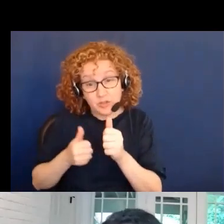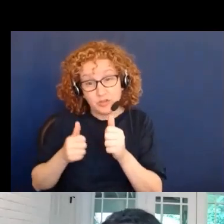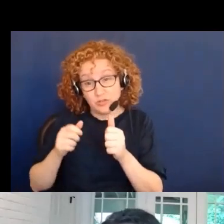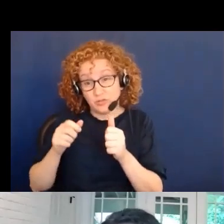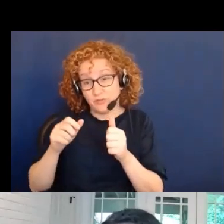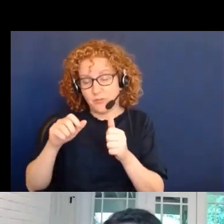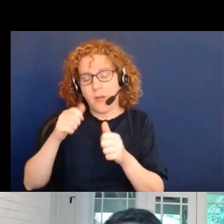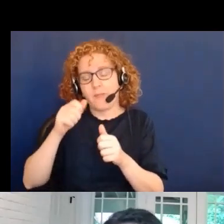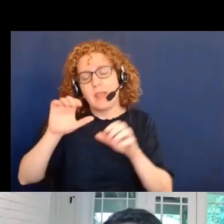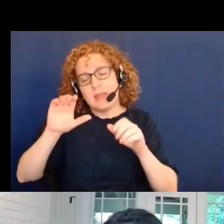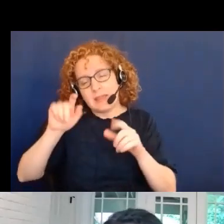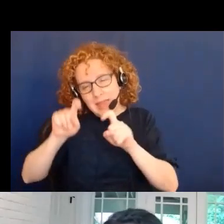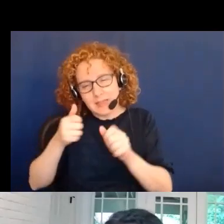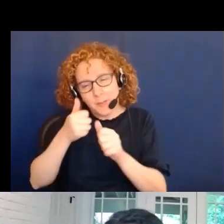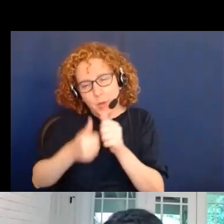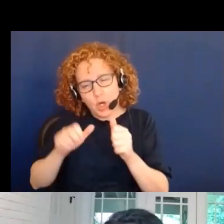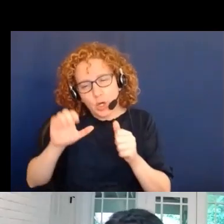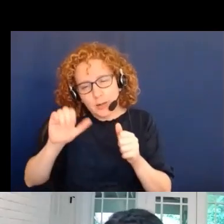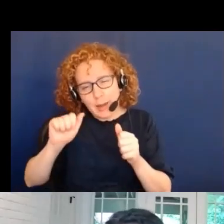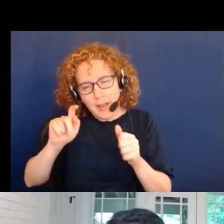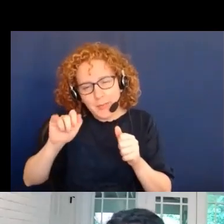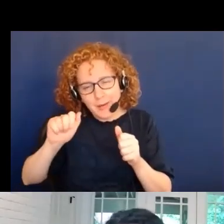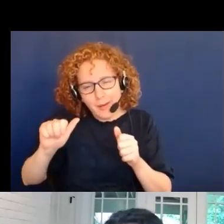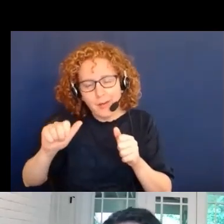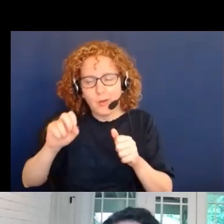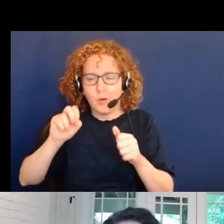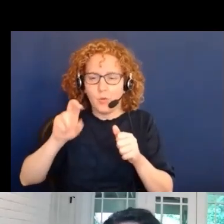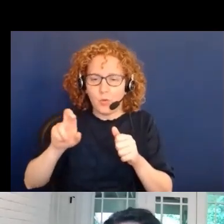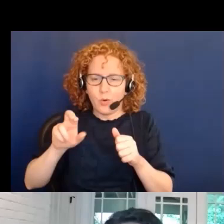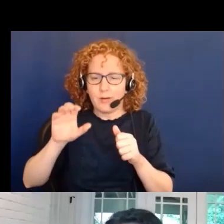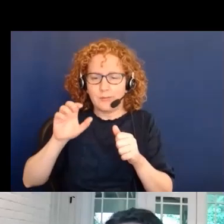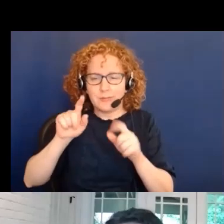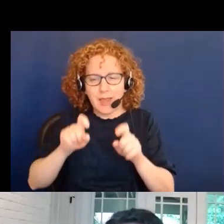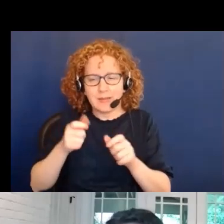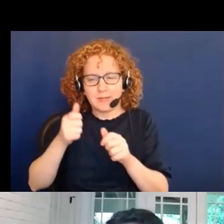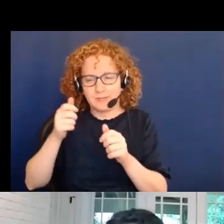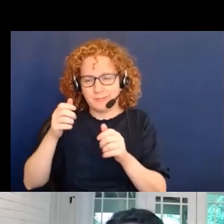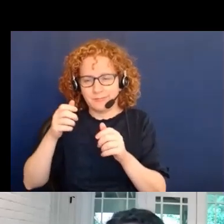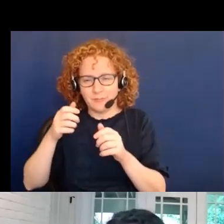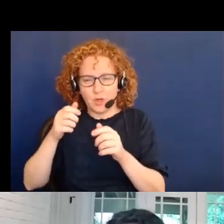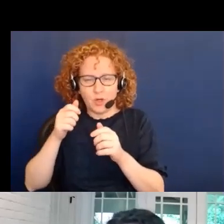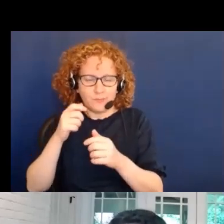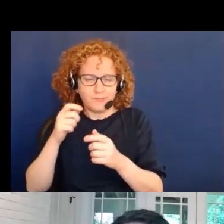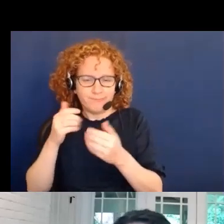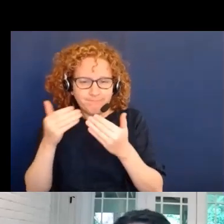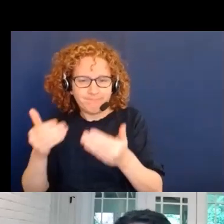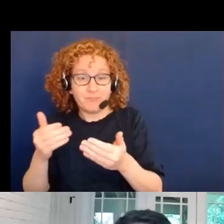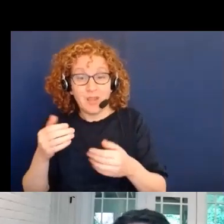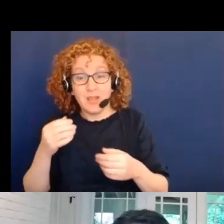when a country reports very low levels of COVID that they're actually doing enough tests to test